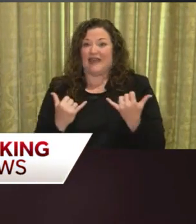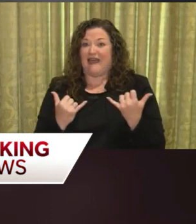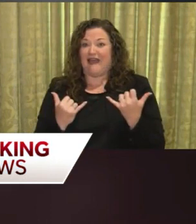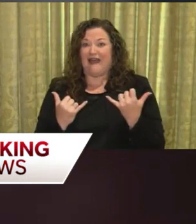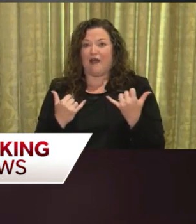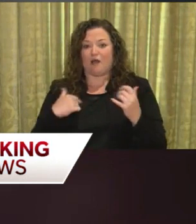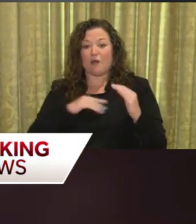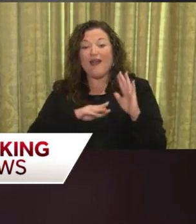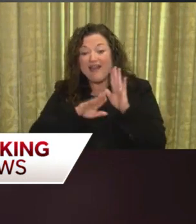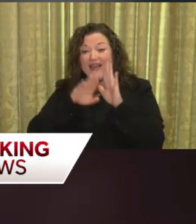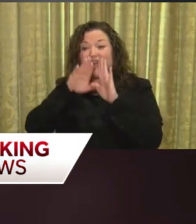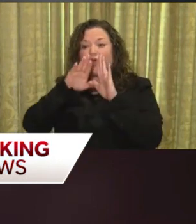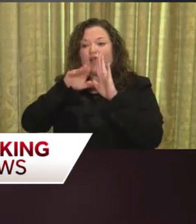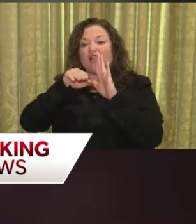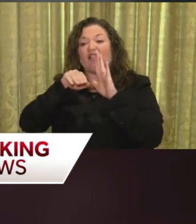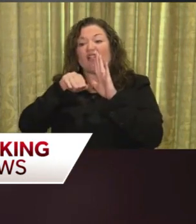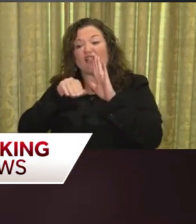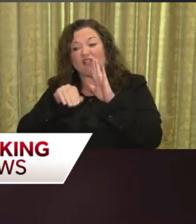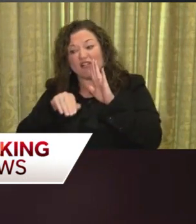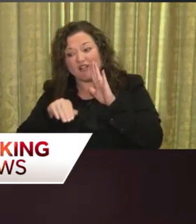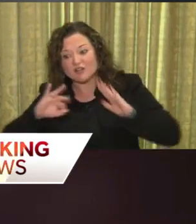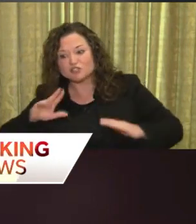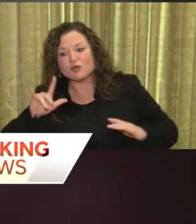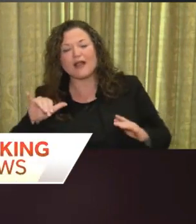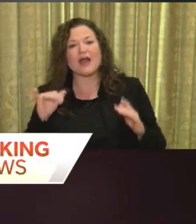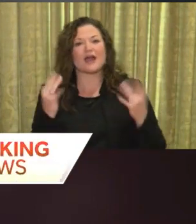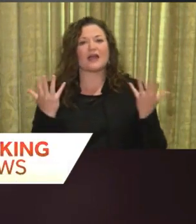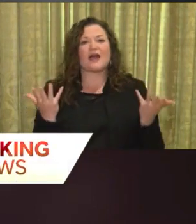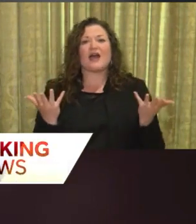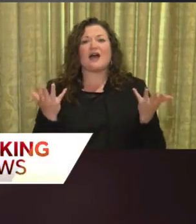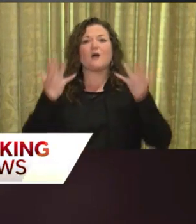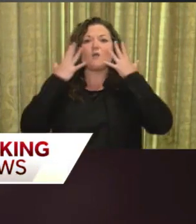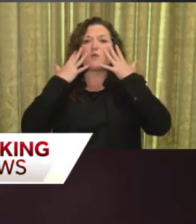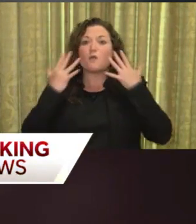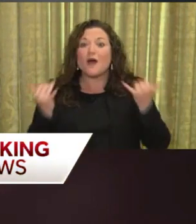DOWN AT A VERY LOW LEVEL AND ALL OF THOSE CEGATORIES OF CASES